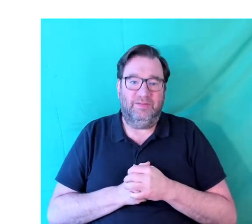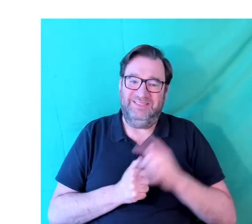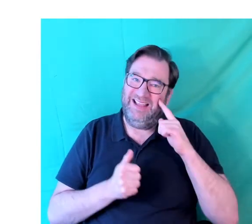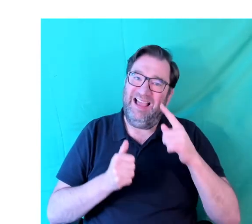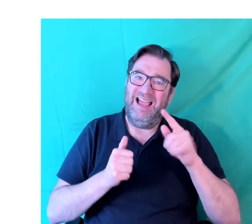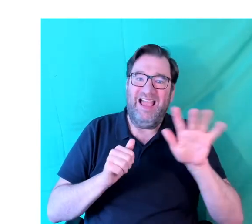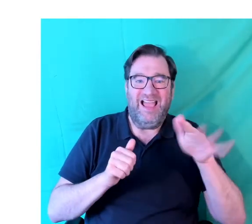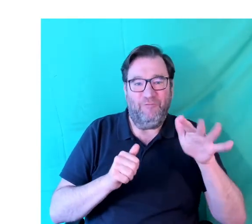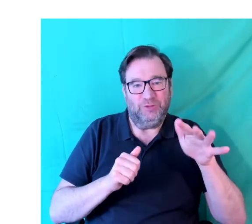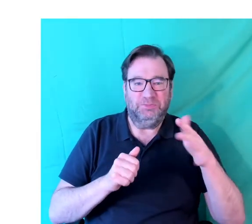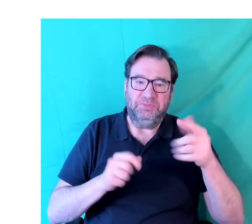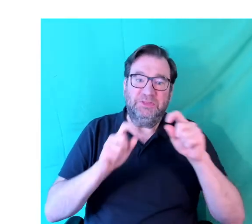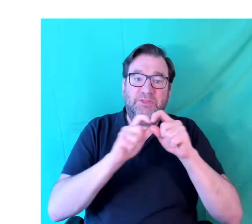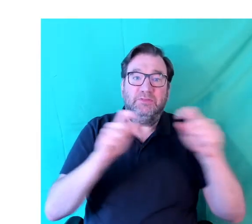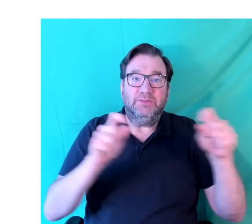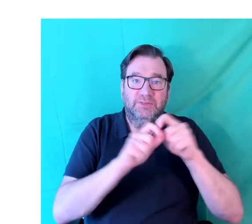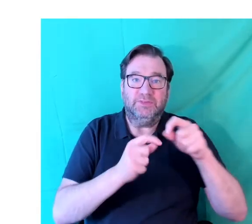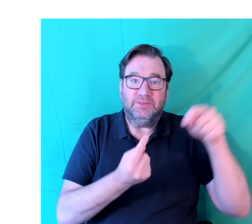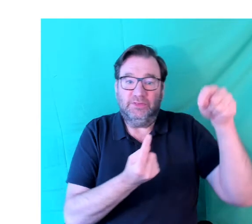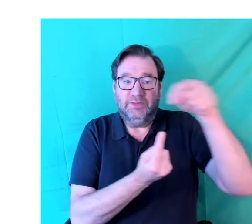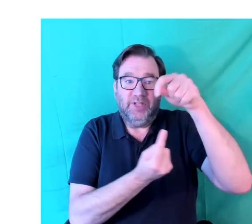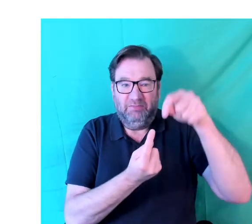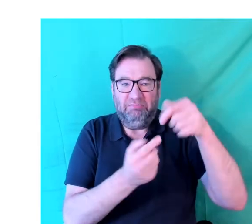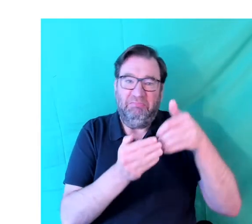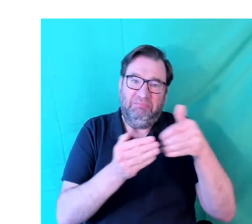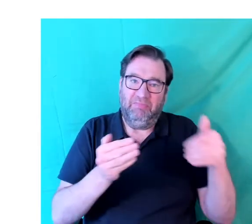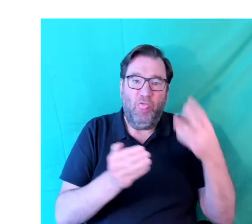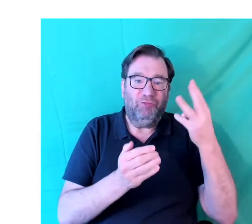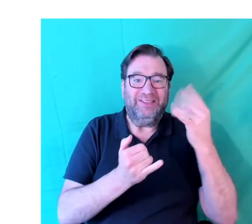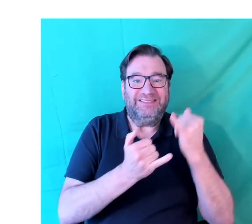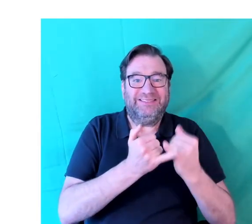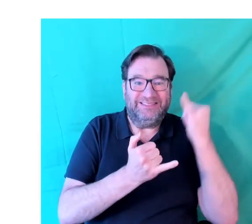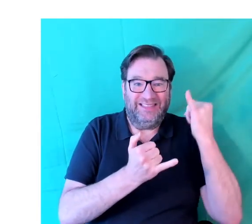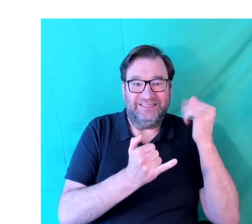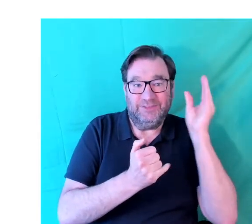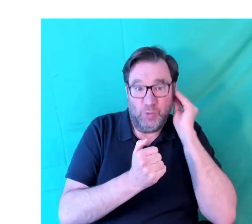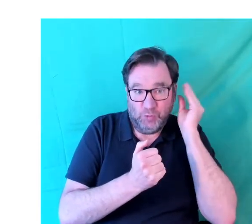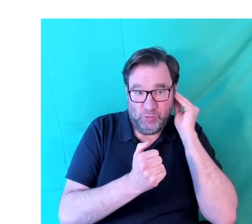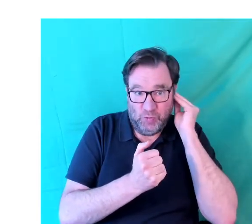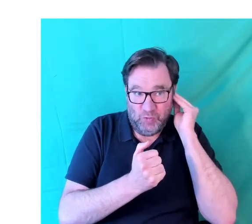On average, the signing-aligned subtitles are 3 seconds behind the audio-aligned subtitles,